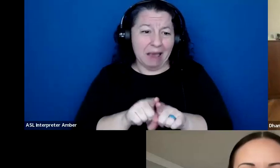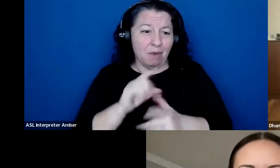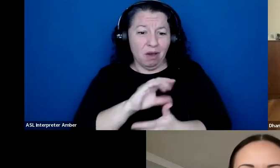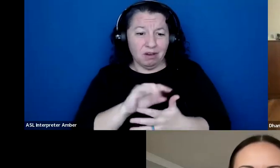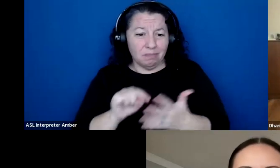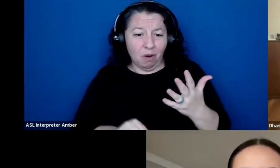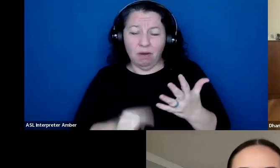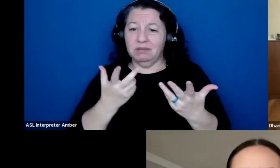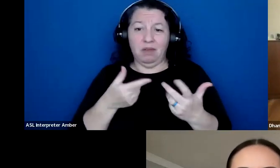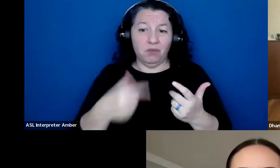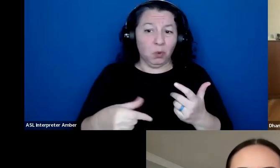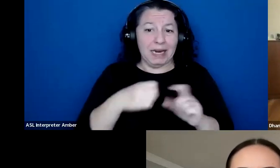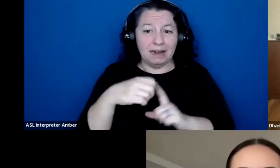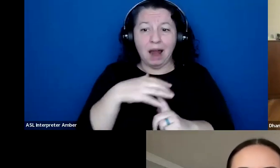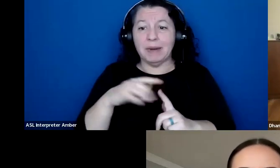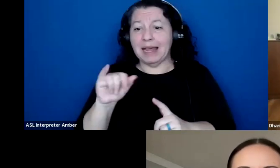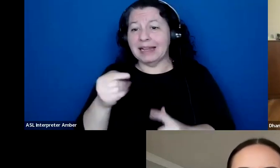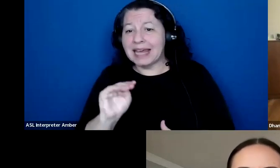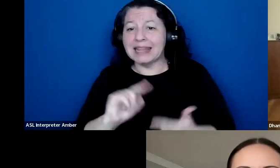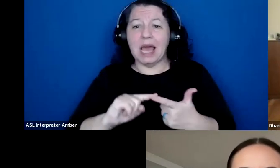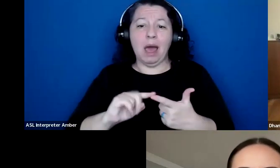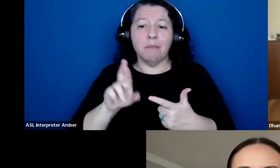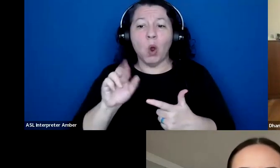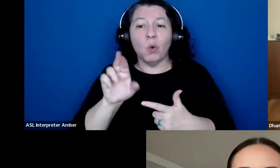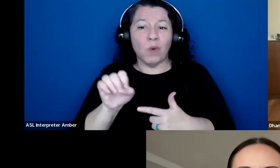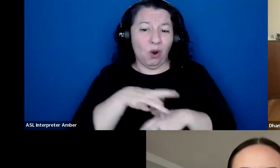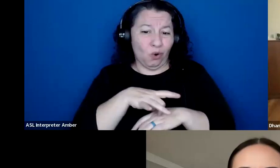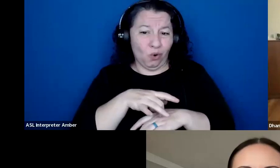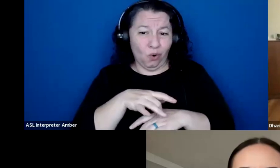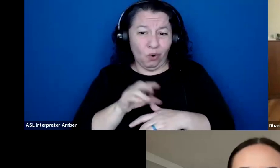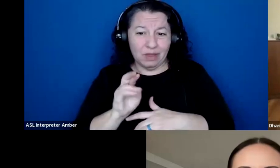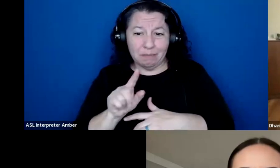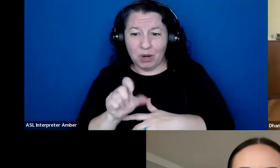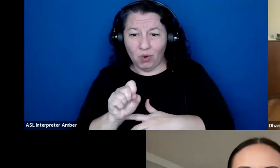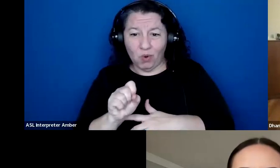as you mentioned, things like lithium, things like rare earth minerals. So talk a little bit about this term "Just Transition"